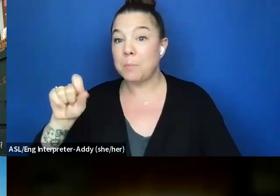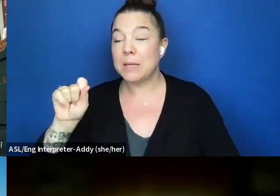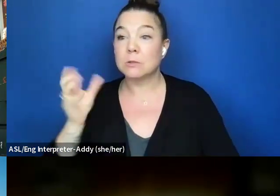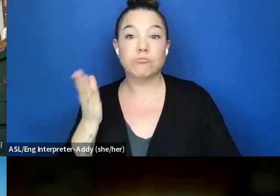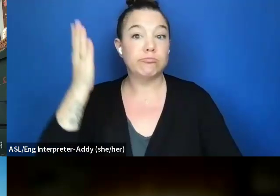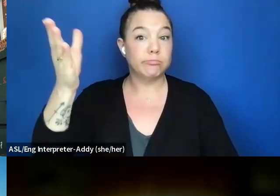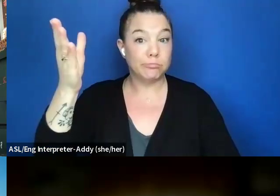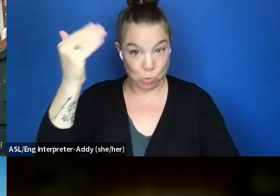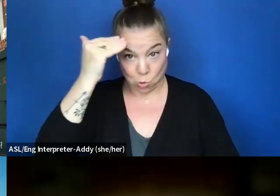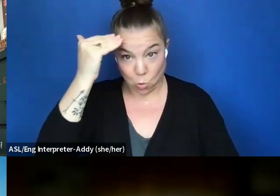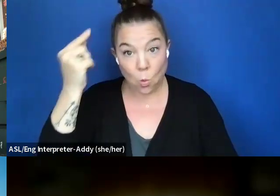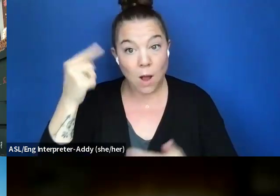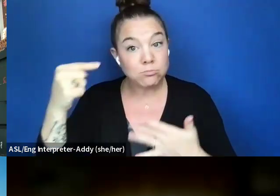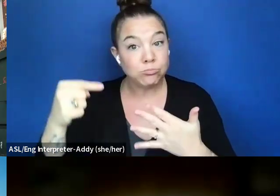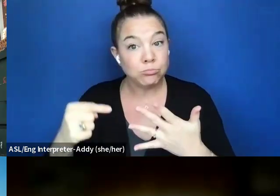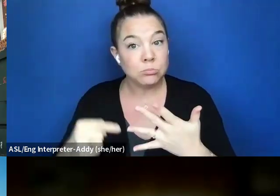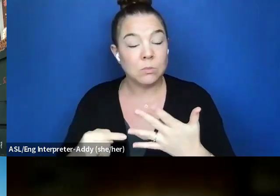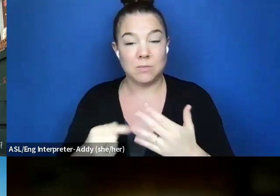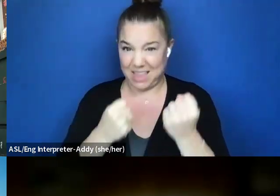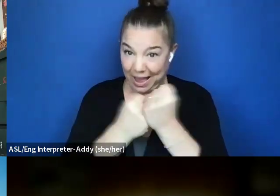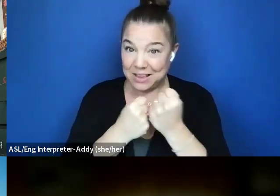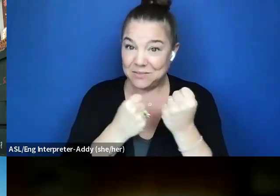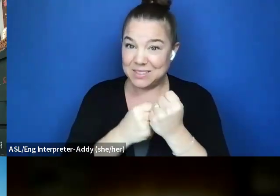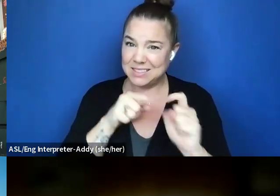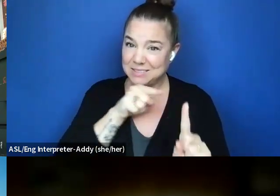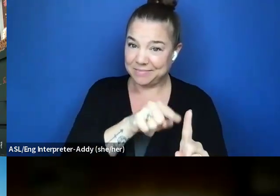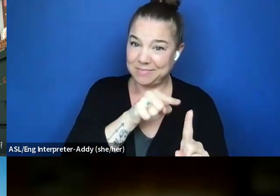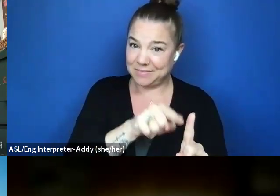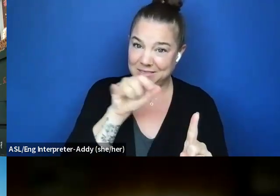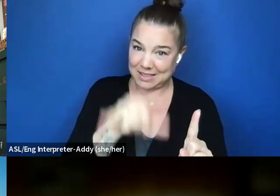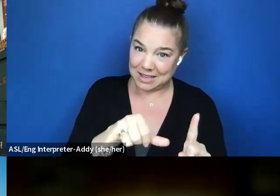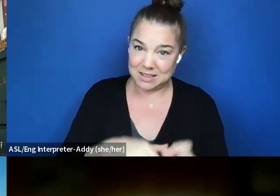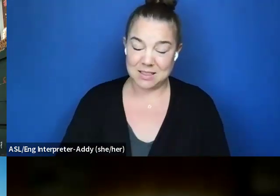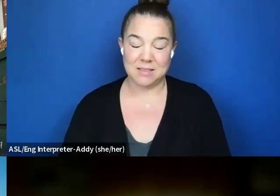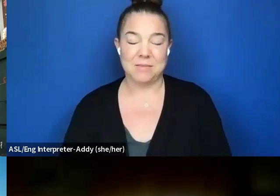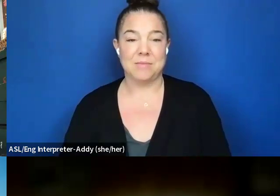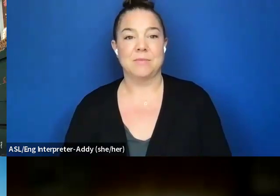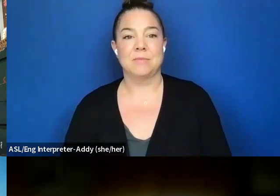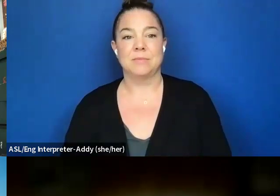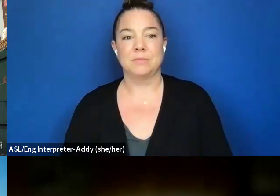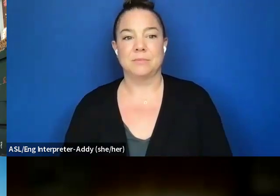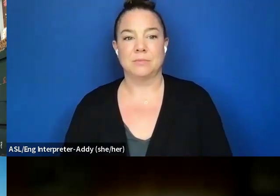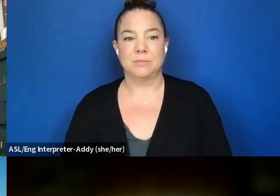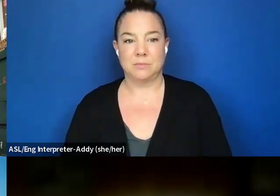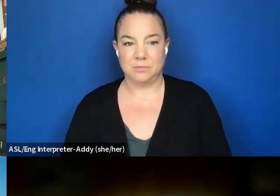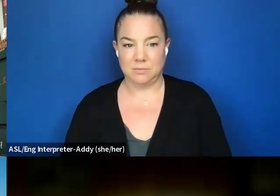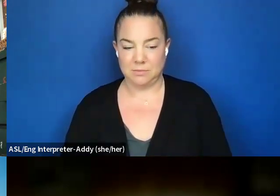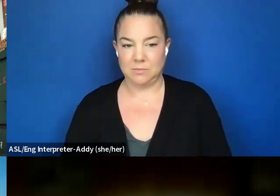Don Posh: You know that that is what advocacy is about. And I I Don Posh: happen to know 2 really